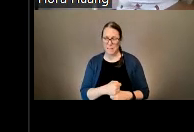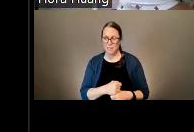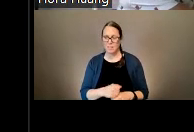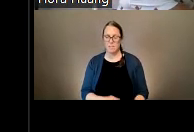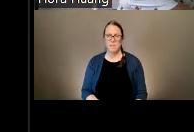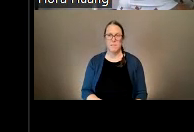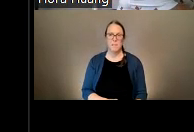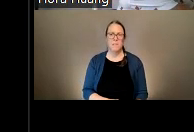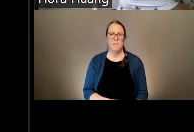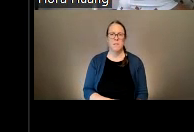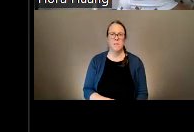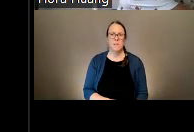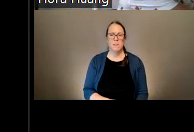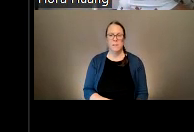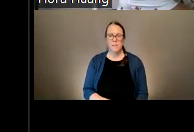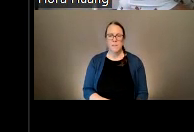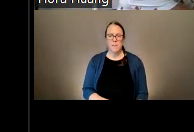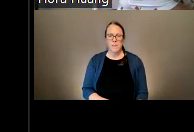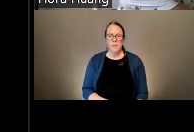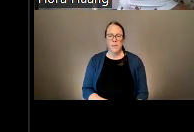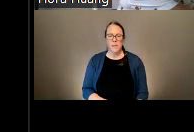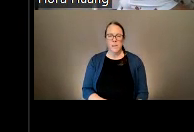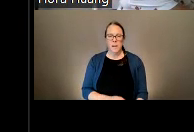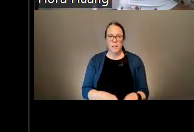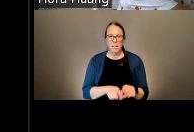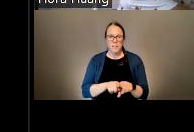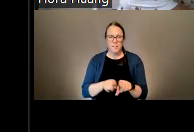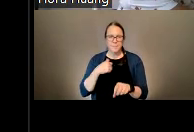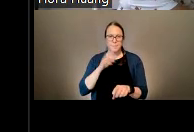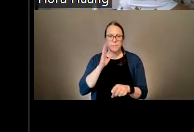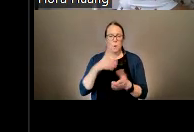all the details of creating them. But I'll talk about a couple of things